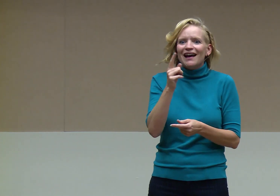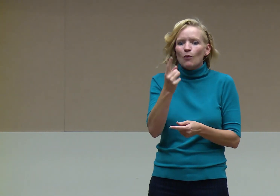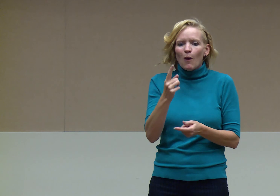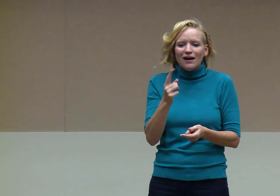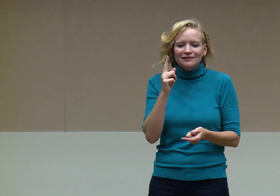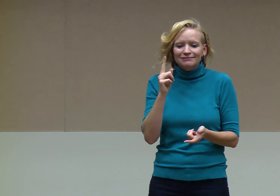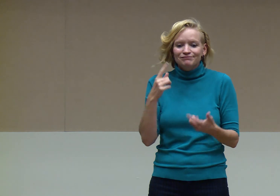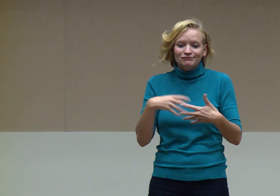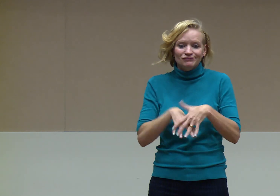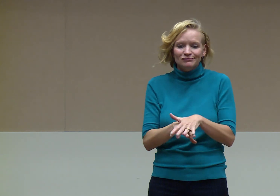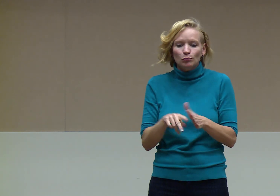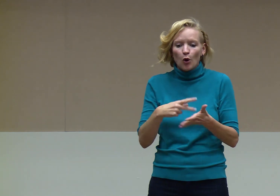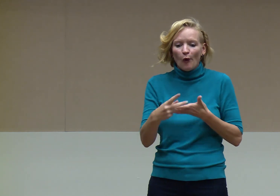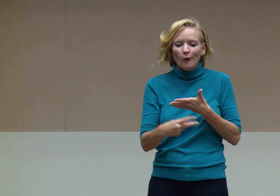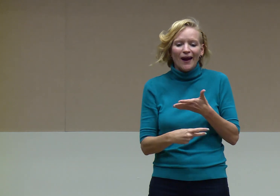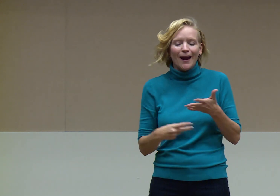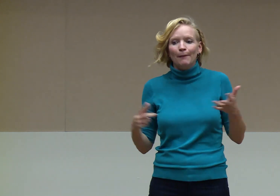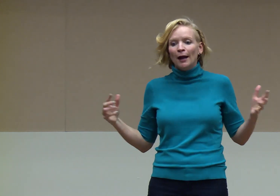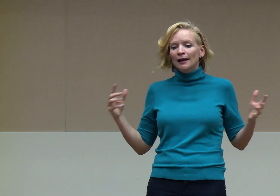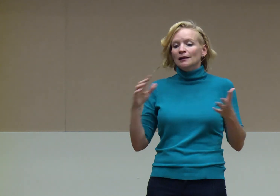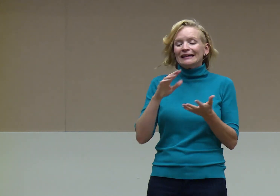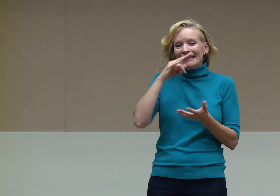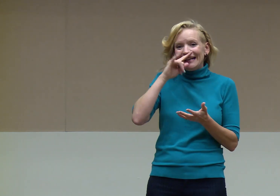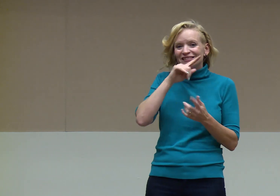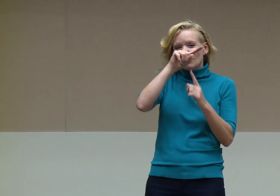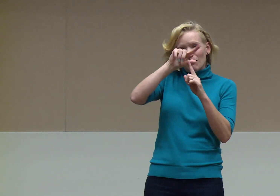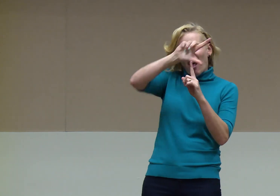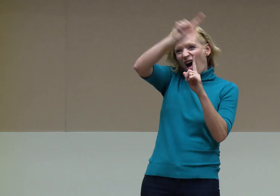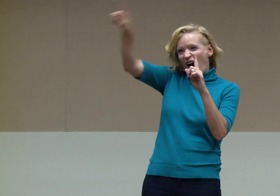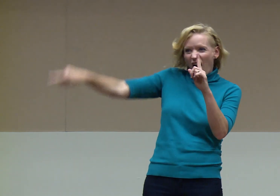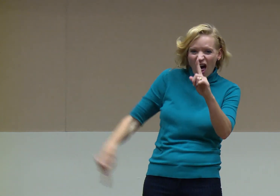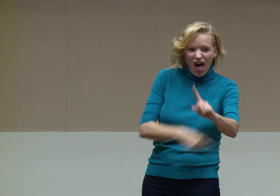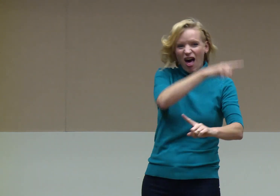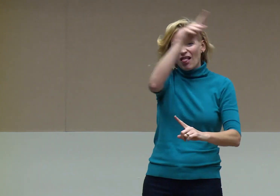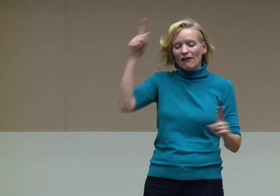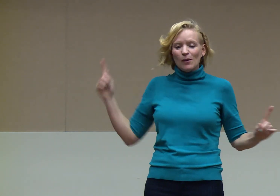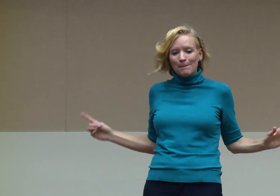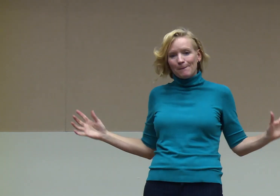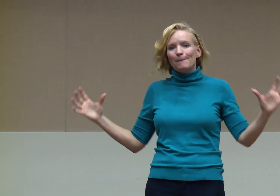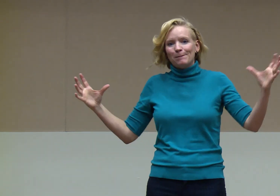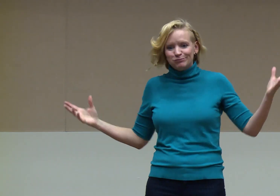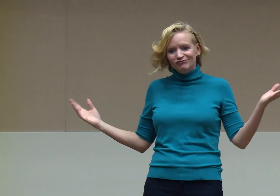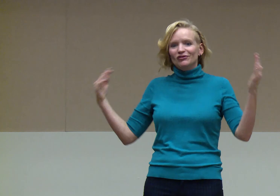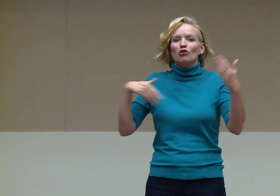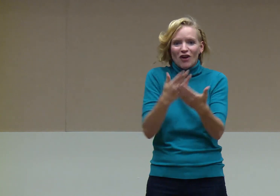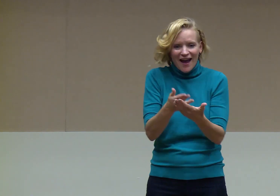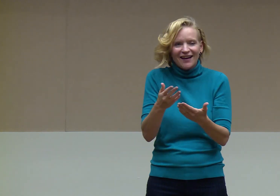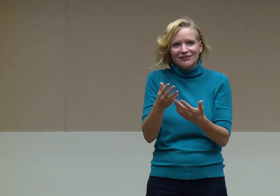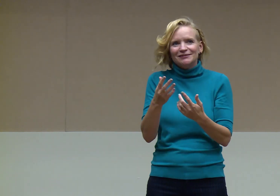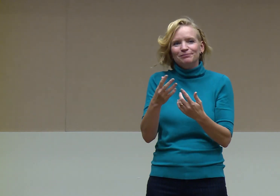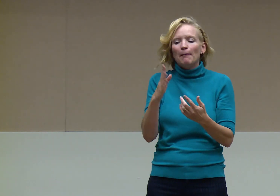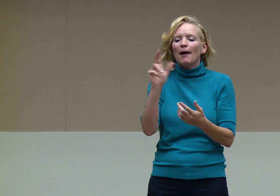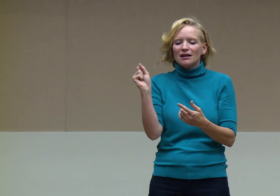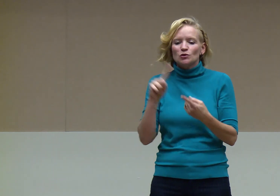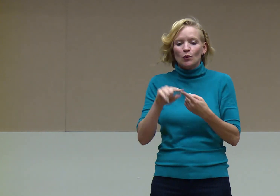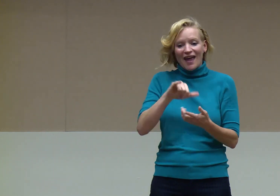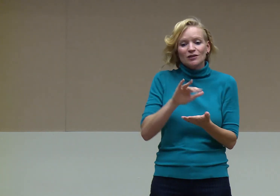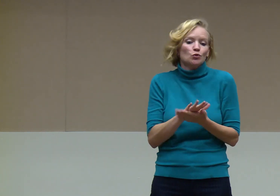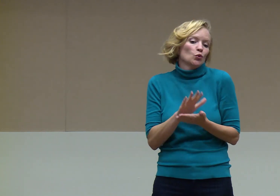I think it was like one program all got together. So kids from all over were bussed into the same place,